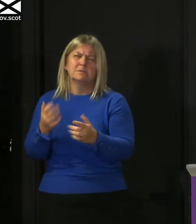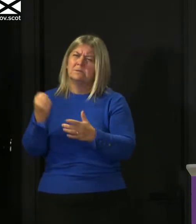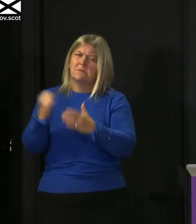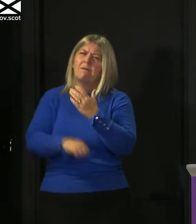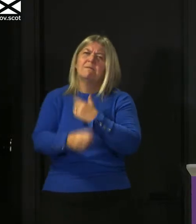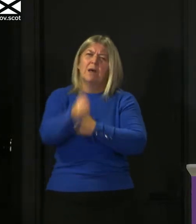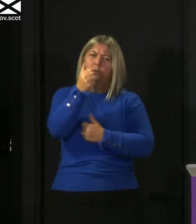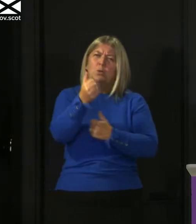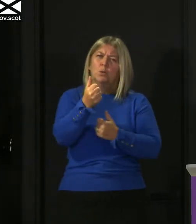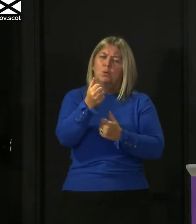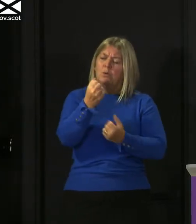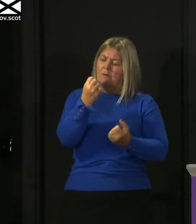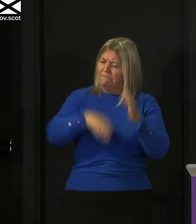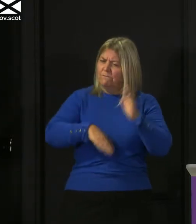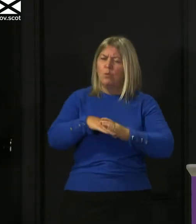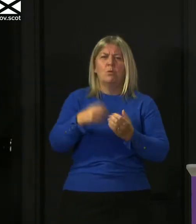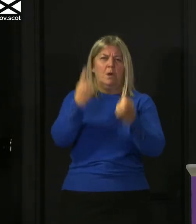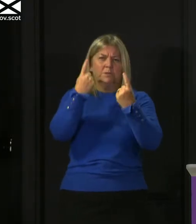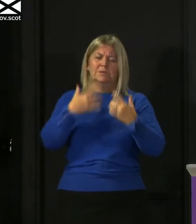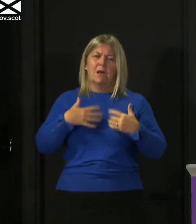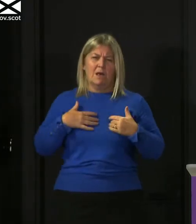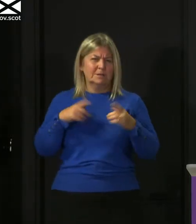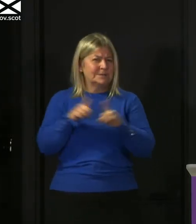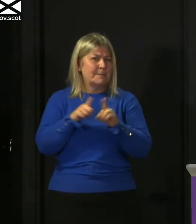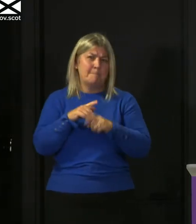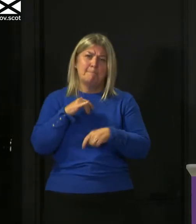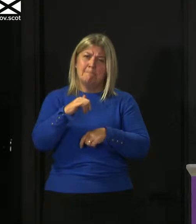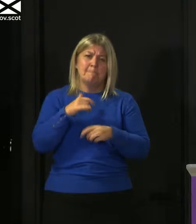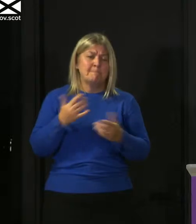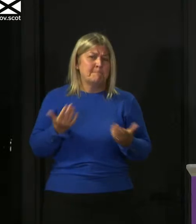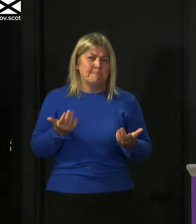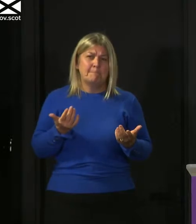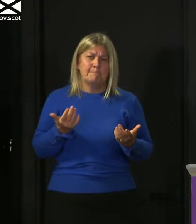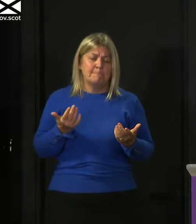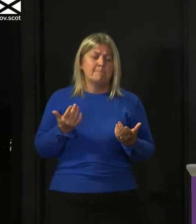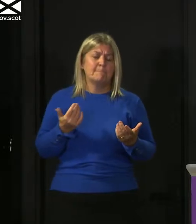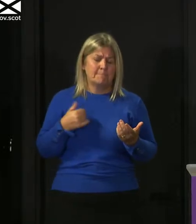I understand that and it's always at the forefront of our minds when we make these decisions.